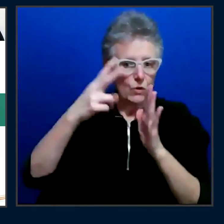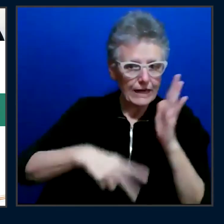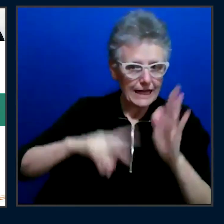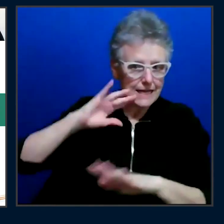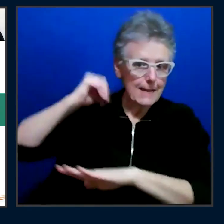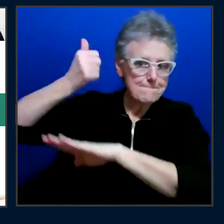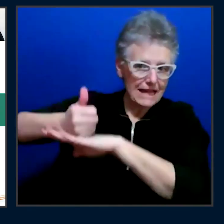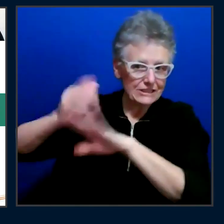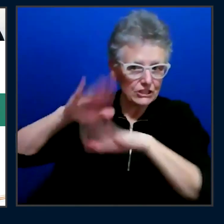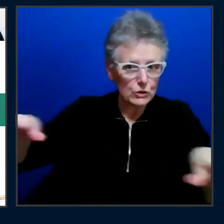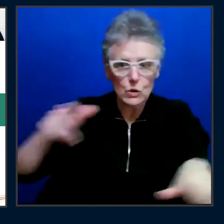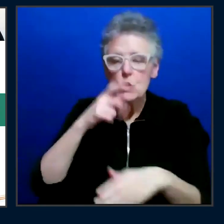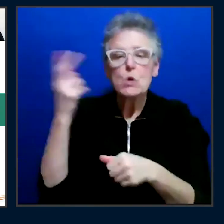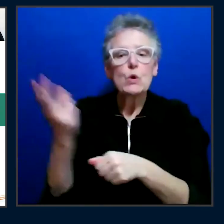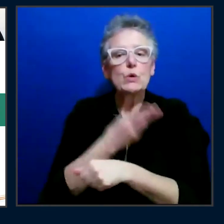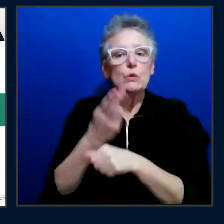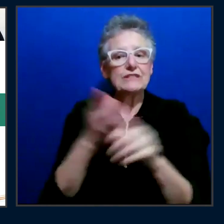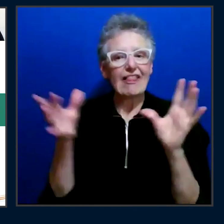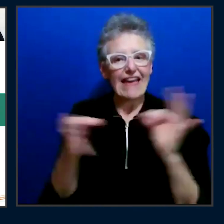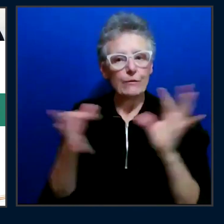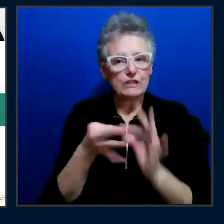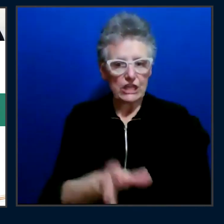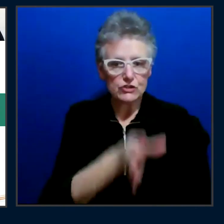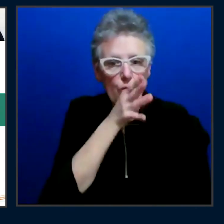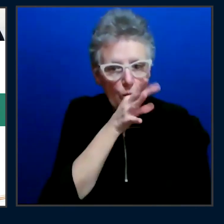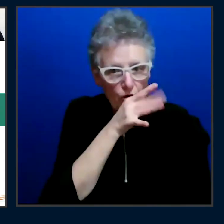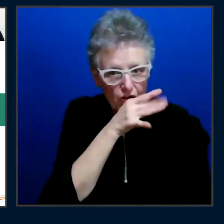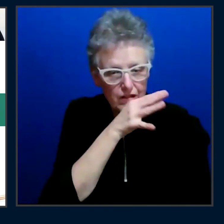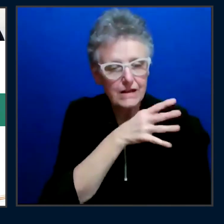is based on children who use language that is oral,